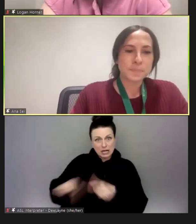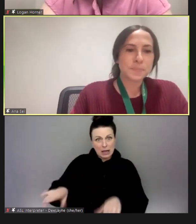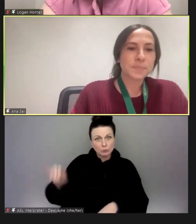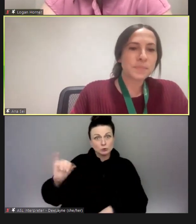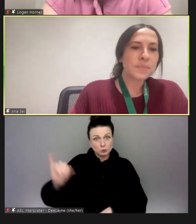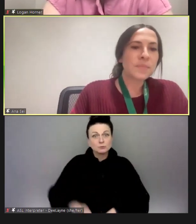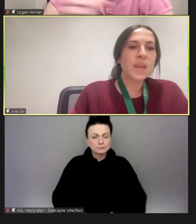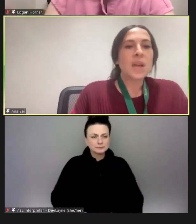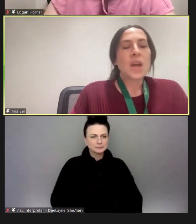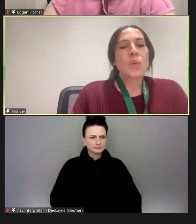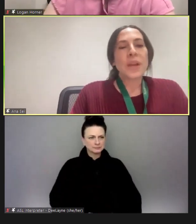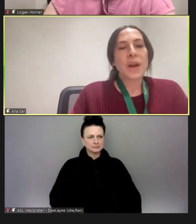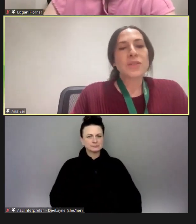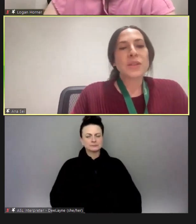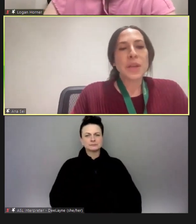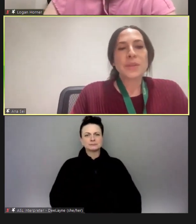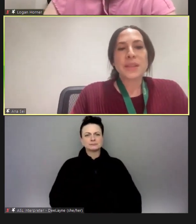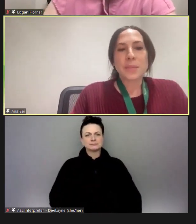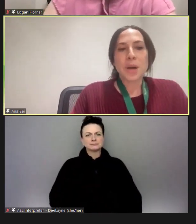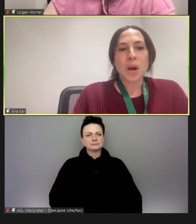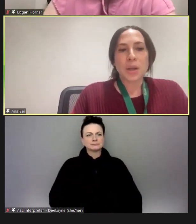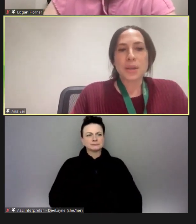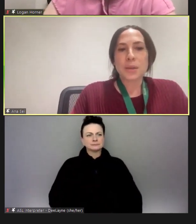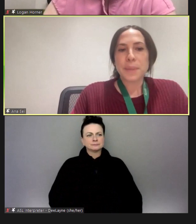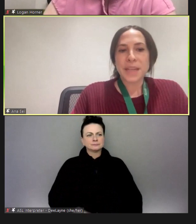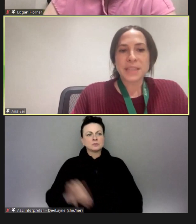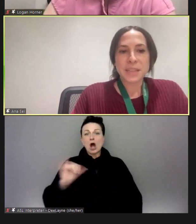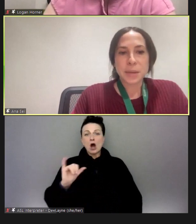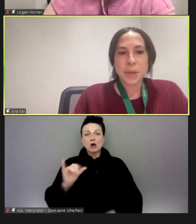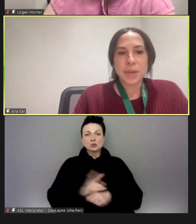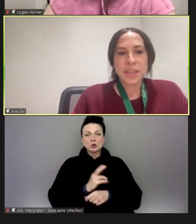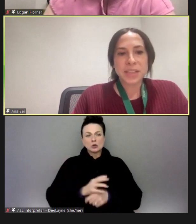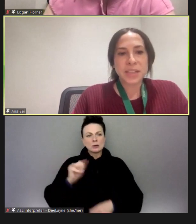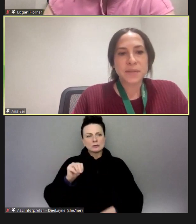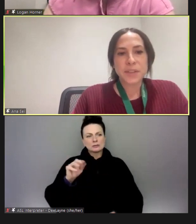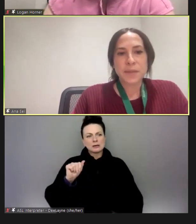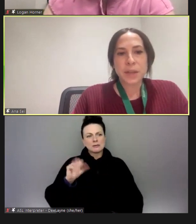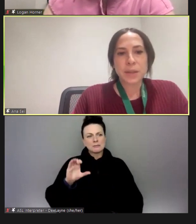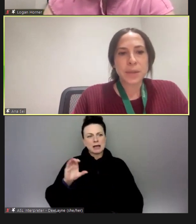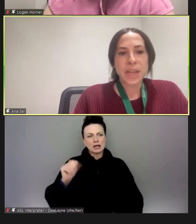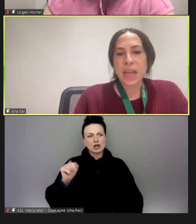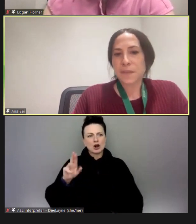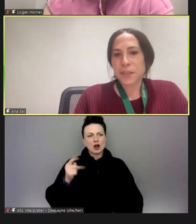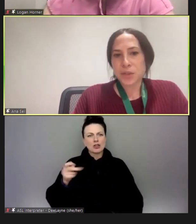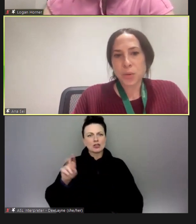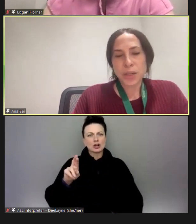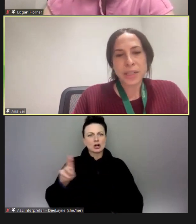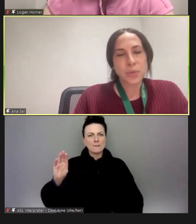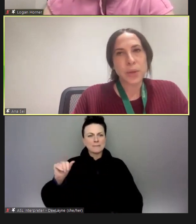well we also use the MacArthur Bates